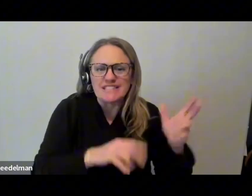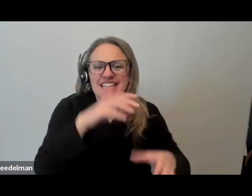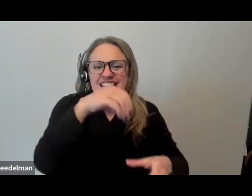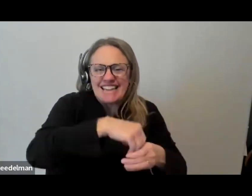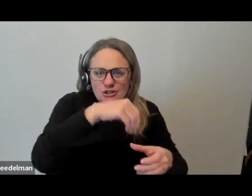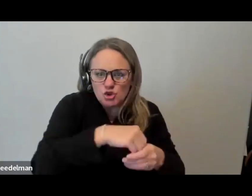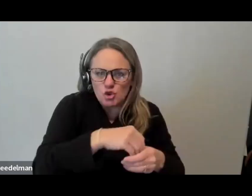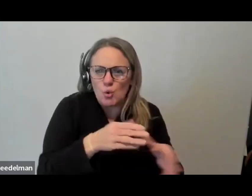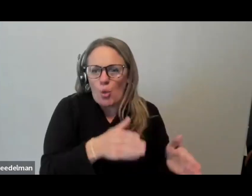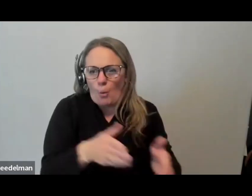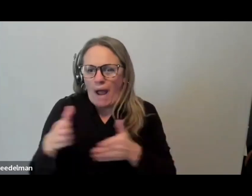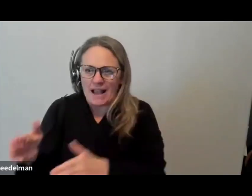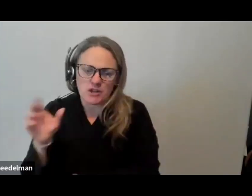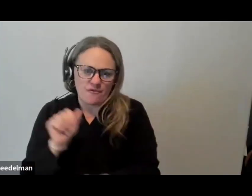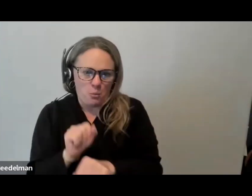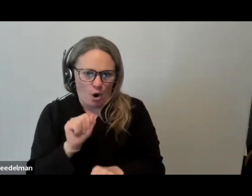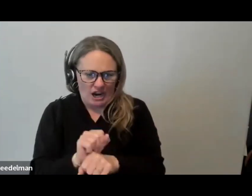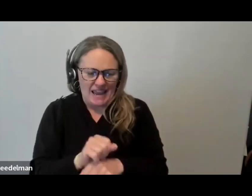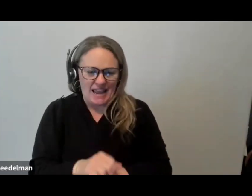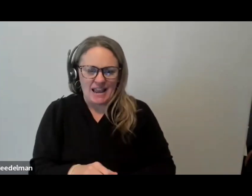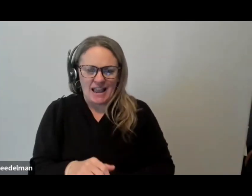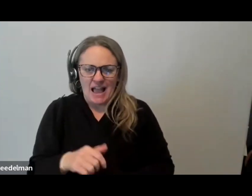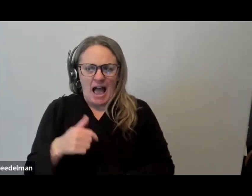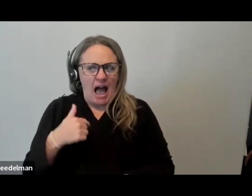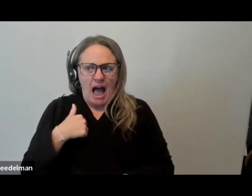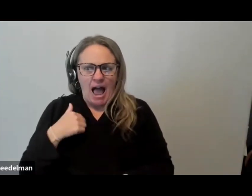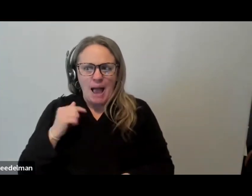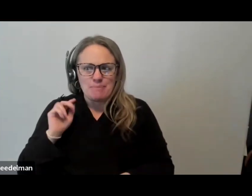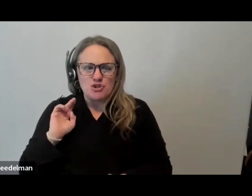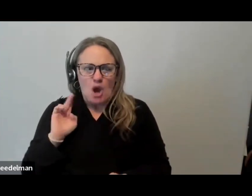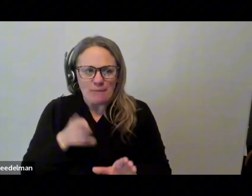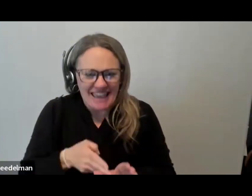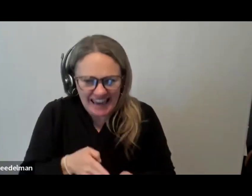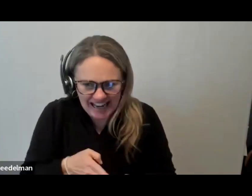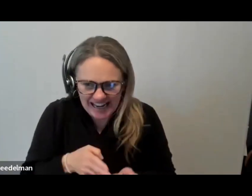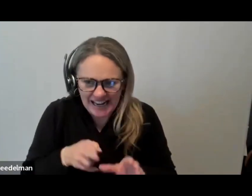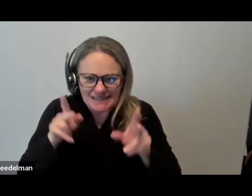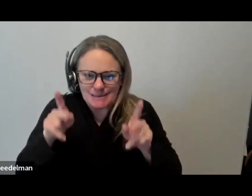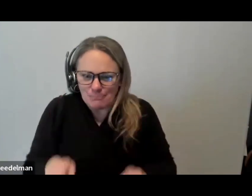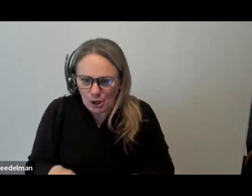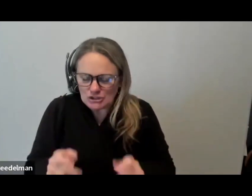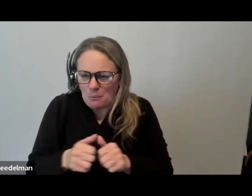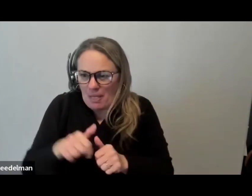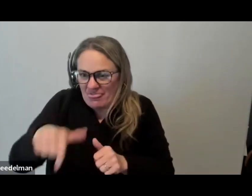And I'm kind of jumping in as a person with this expertise and the experience.